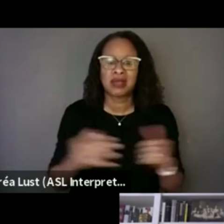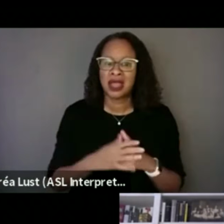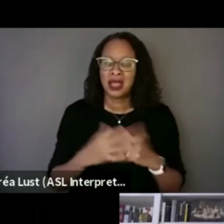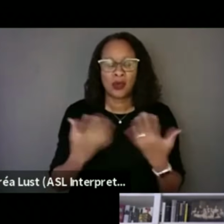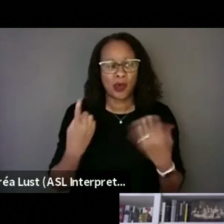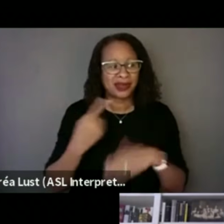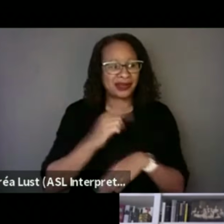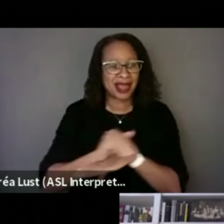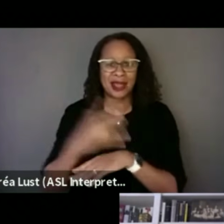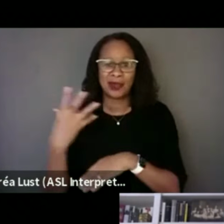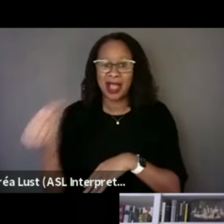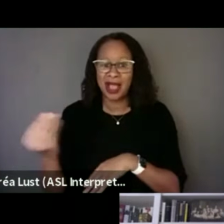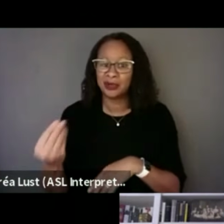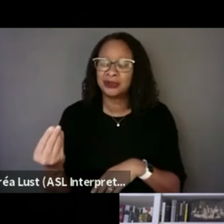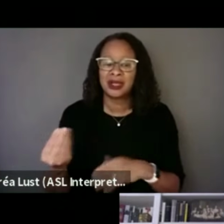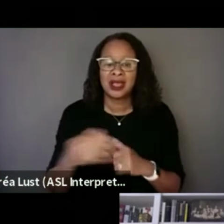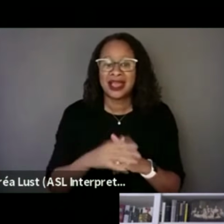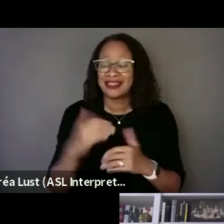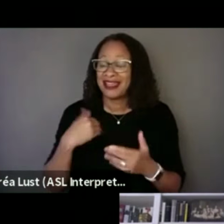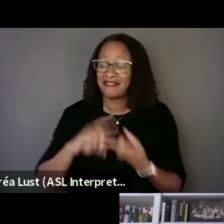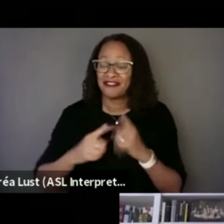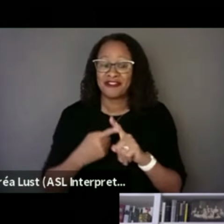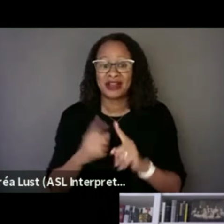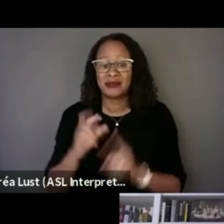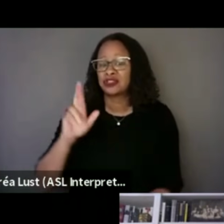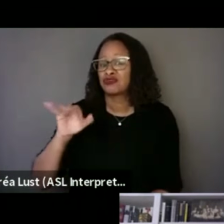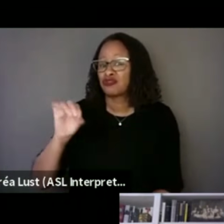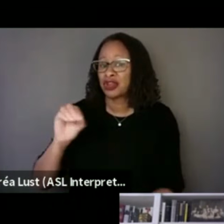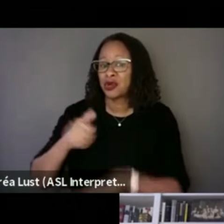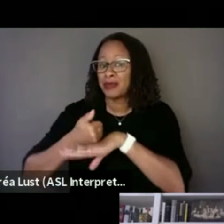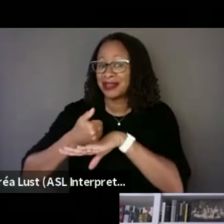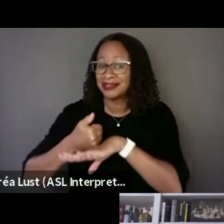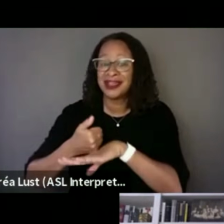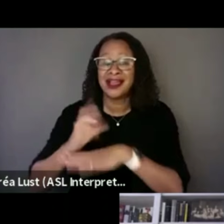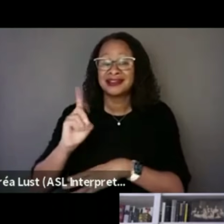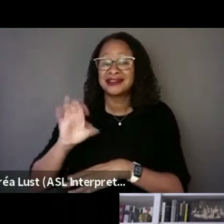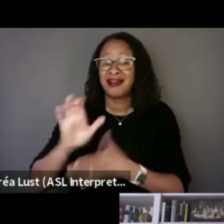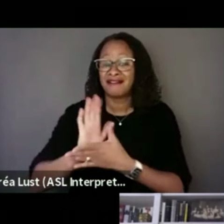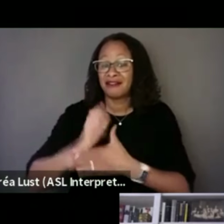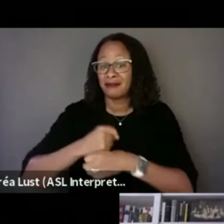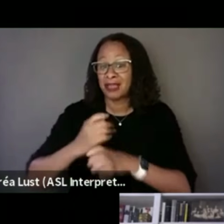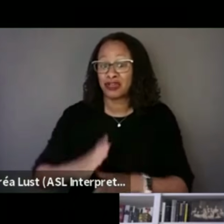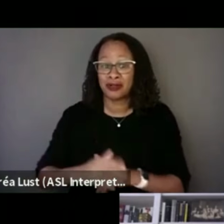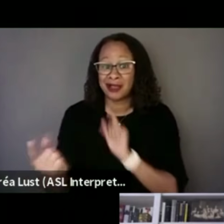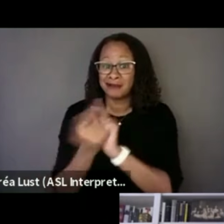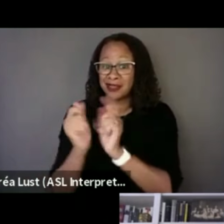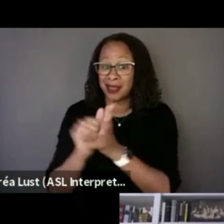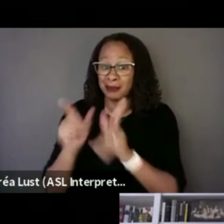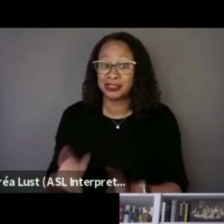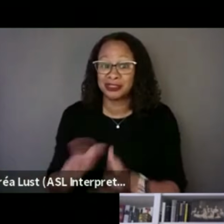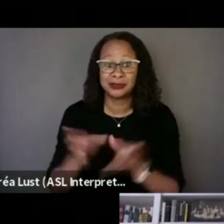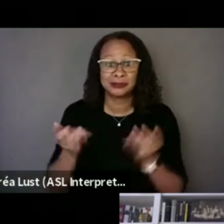and they had a friend who was a Rio based documentary filmmaker, so, it, yeah. That's so cool.